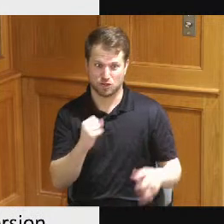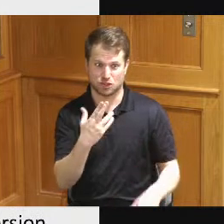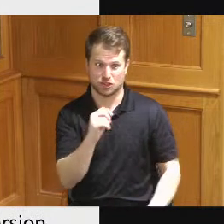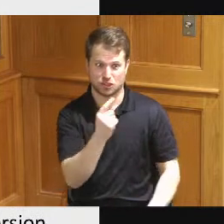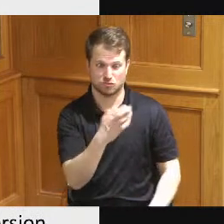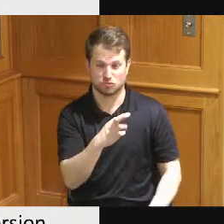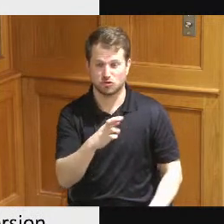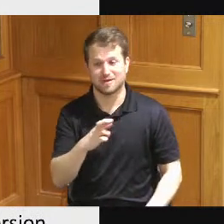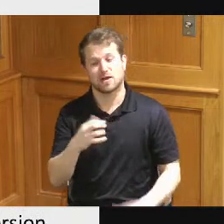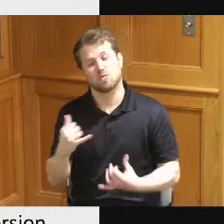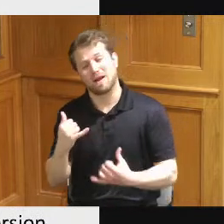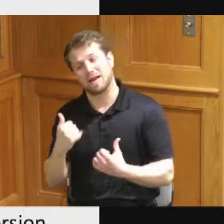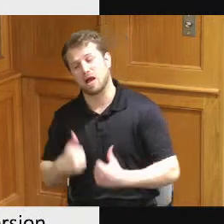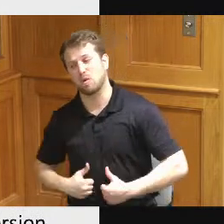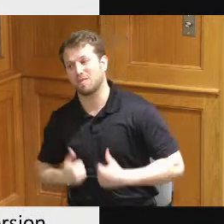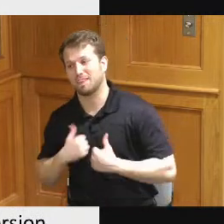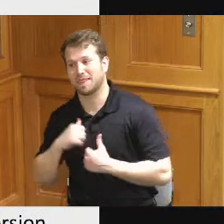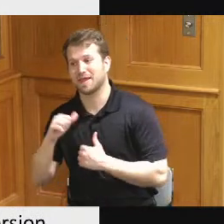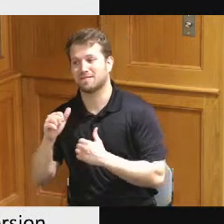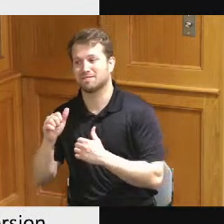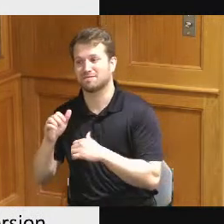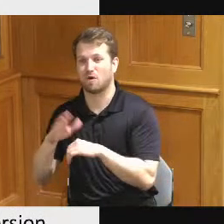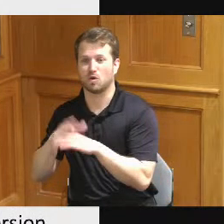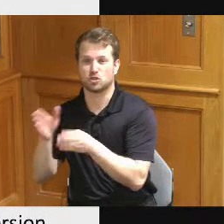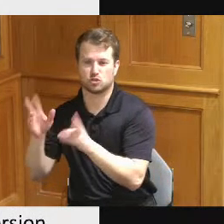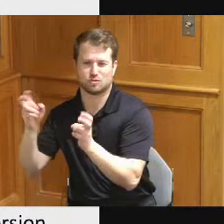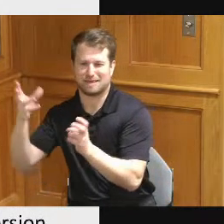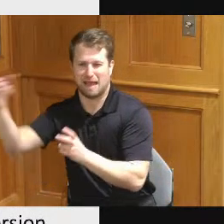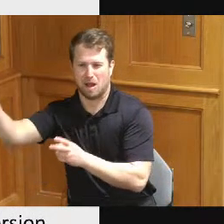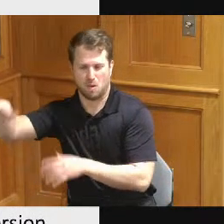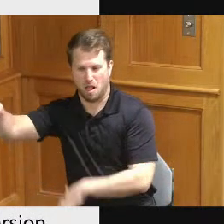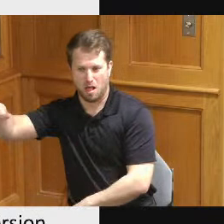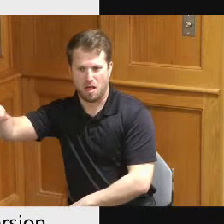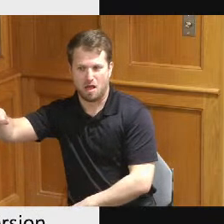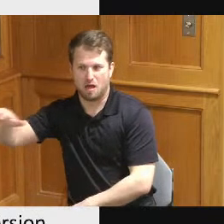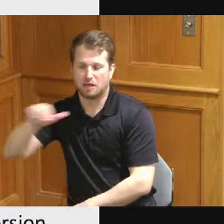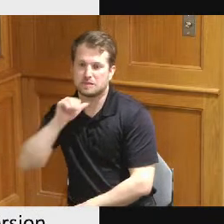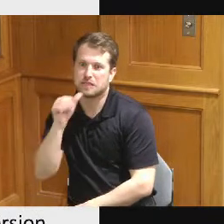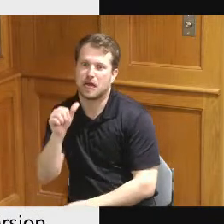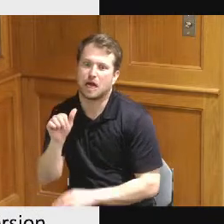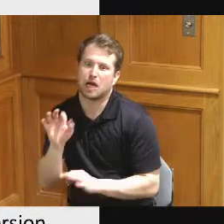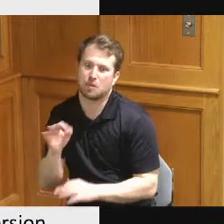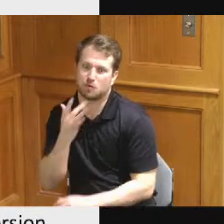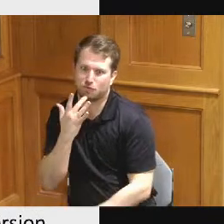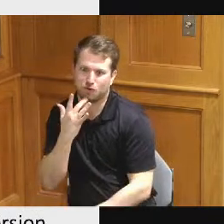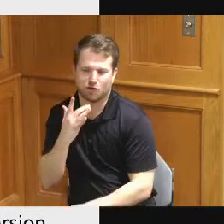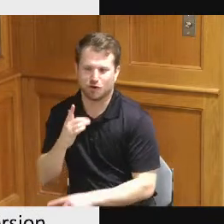on the street but it's less than ideal in many ways but we are not able to offer them a shelter